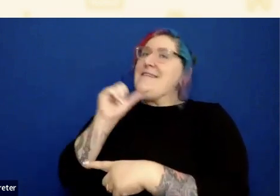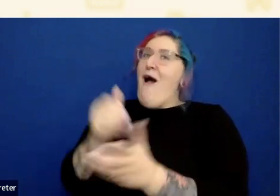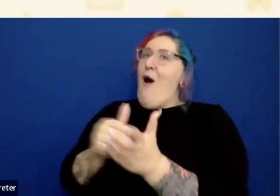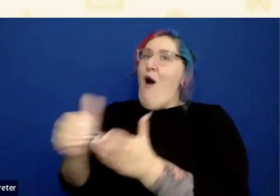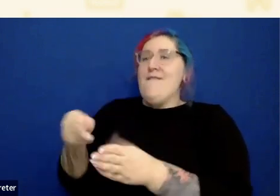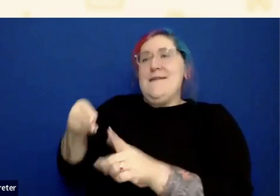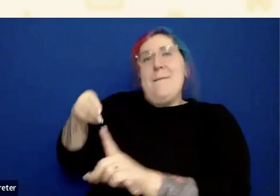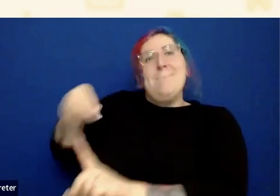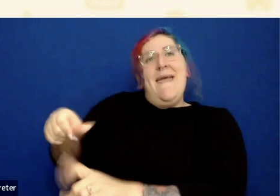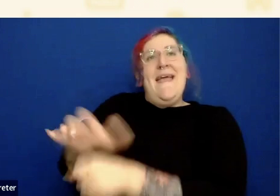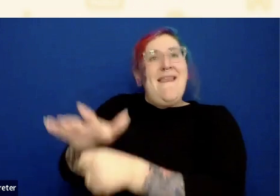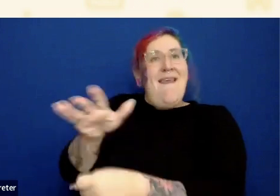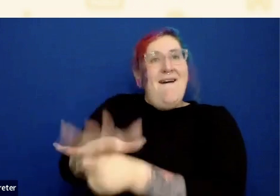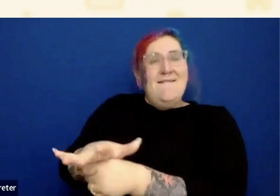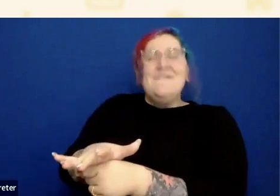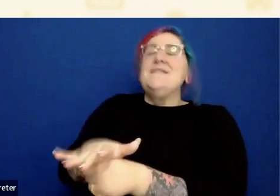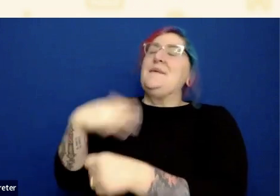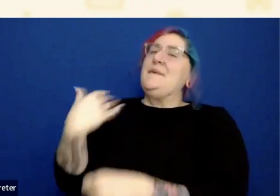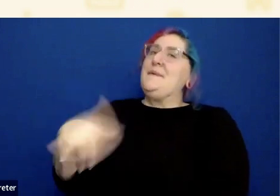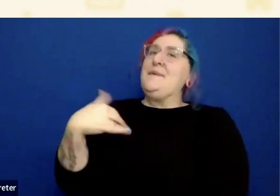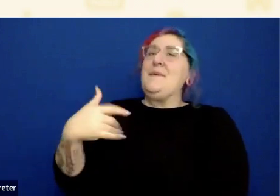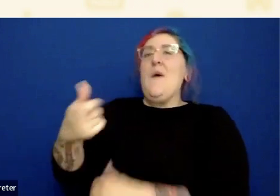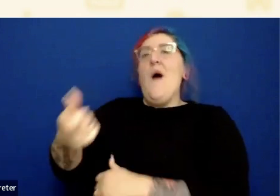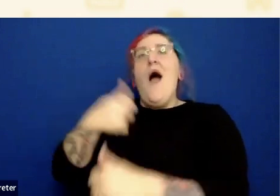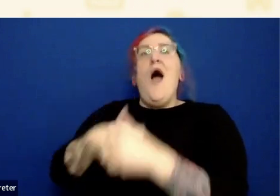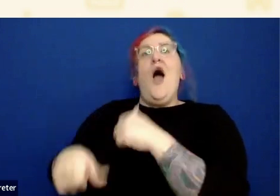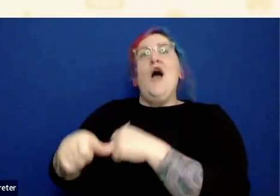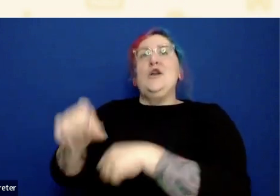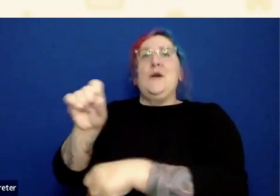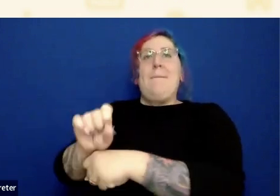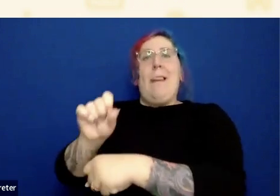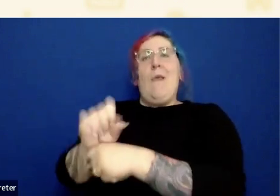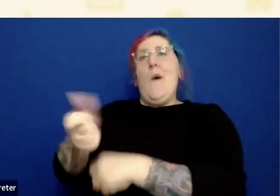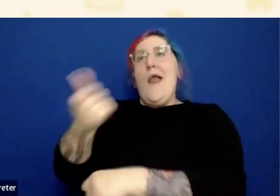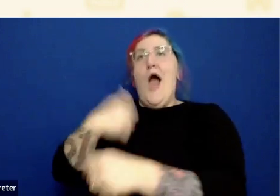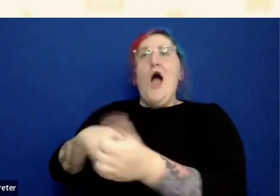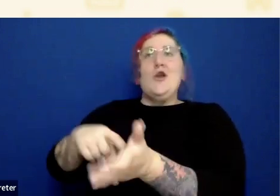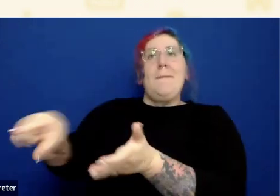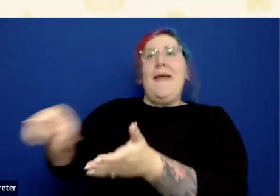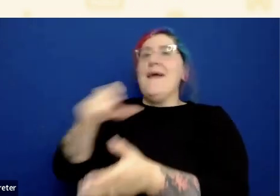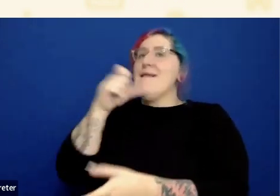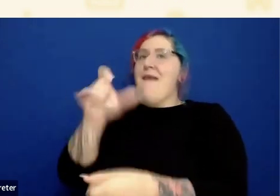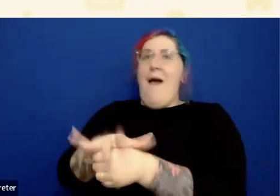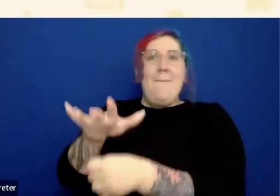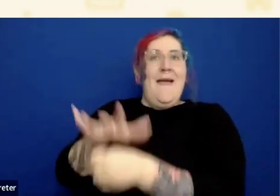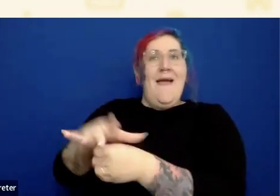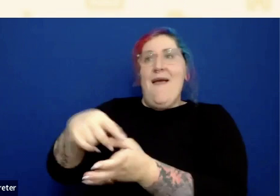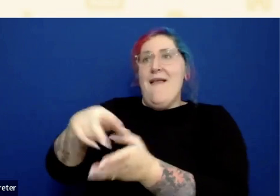They do not get paid well enough, and are under-employed. We can't ask them to be speaking at our event